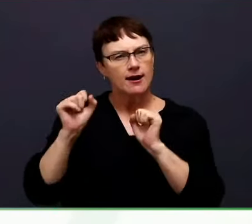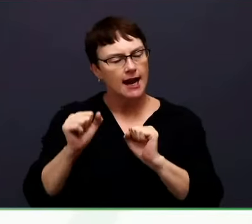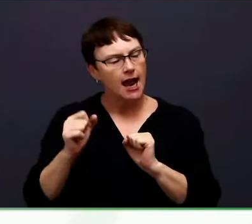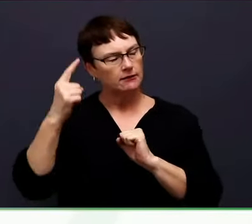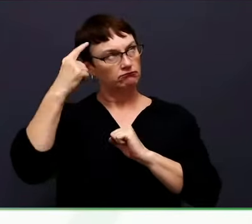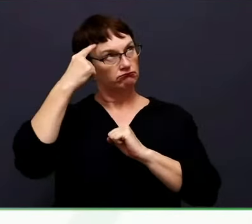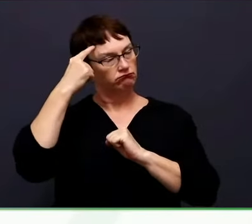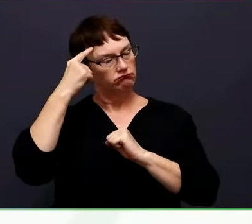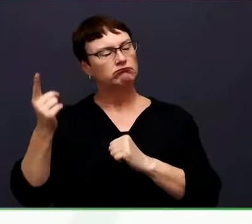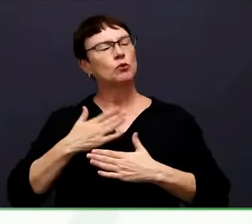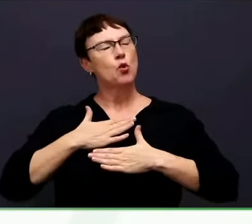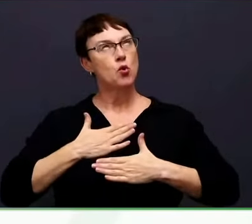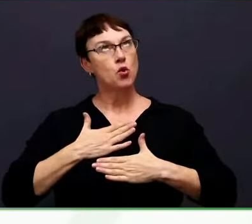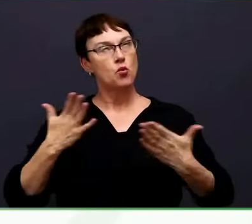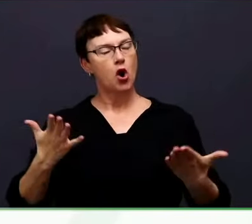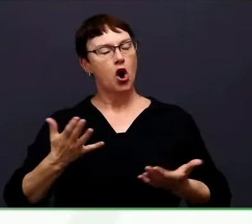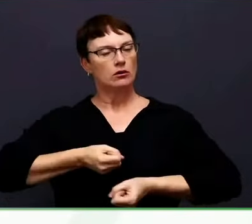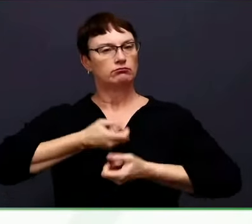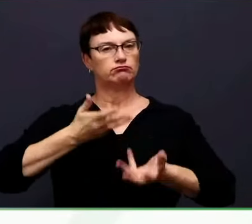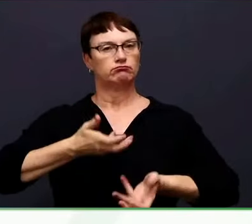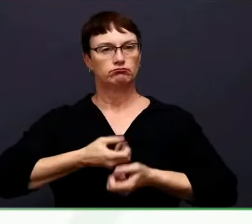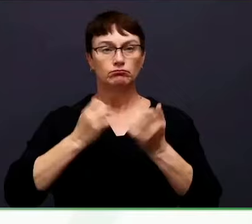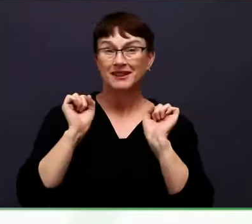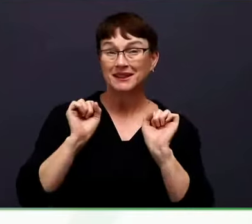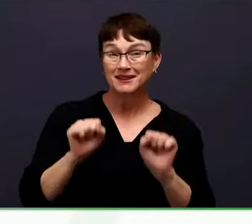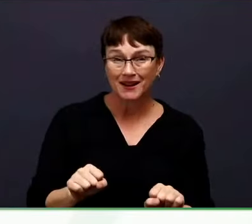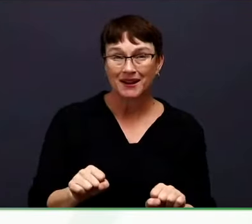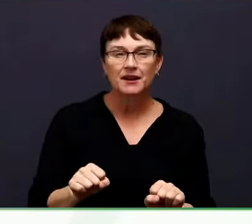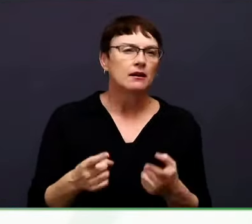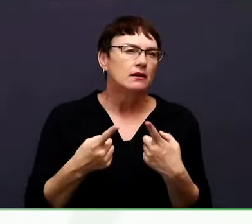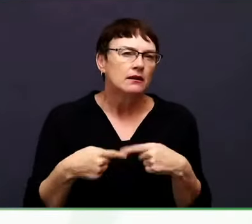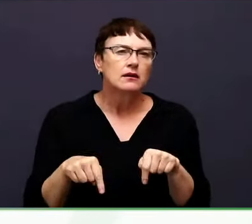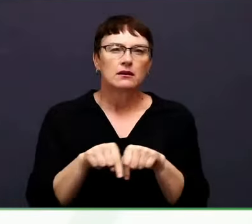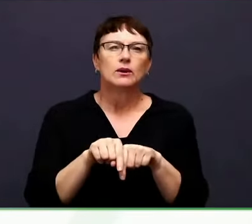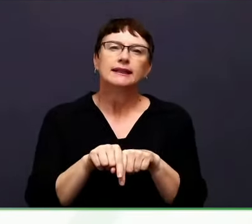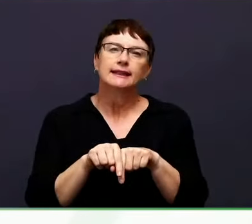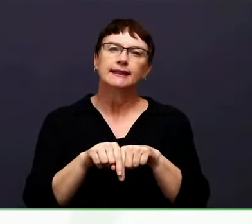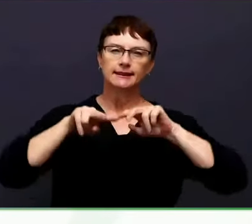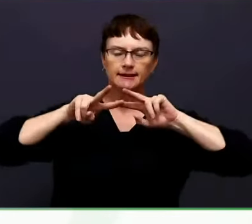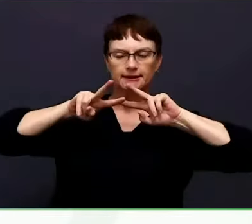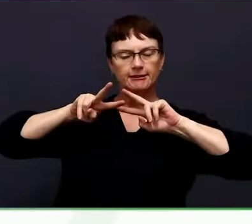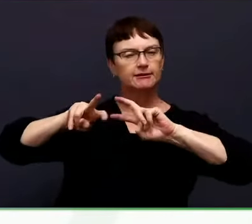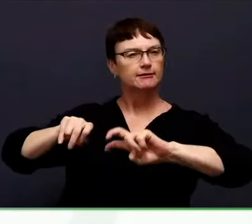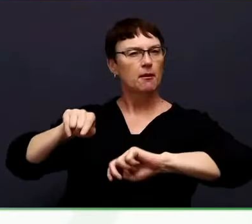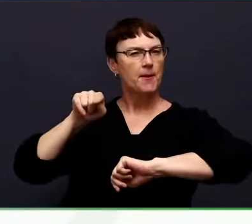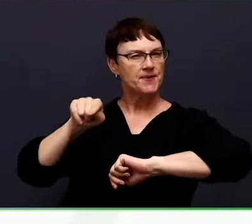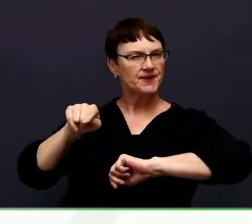For this purpose we started our South Africa works in 2017 at a